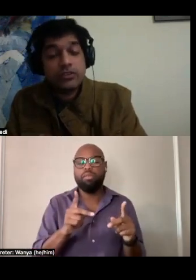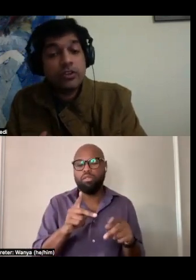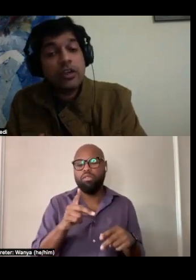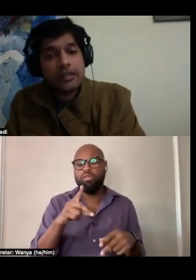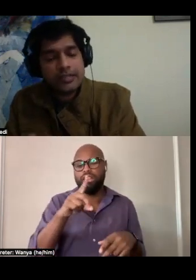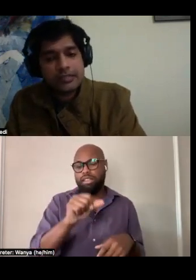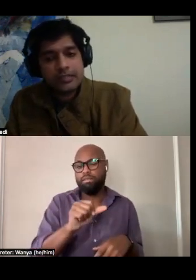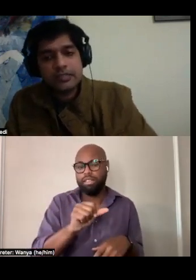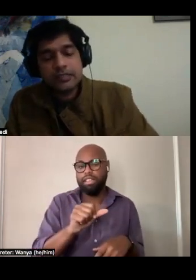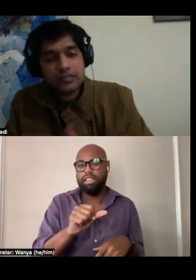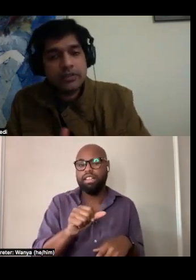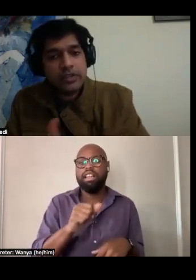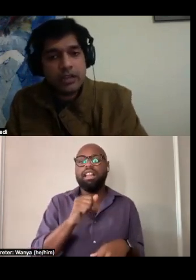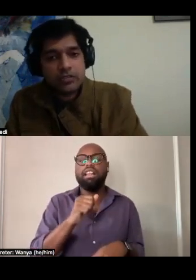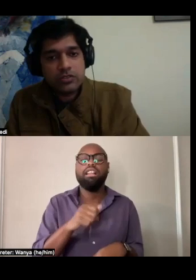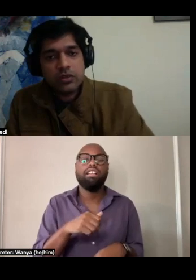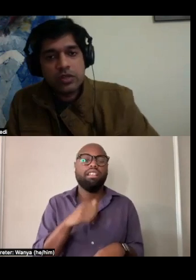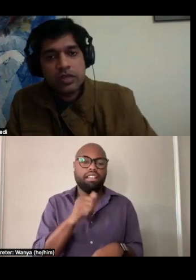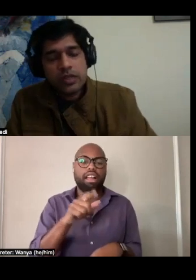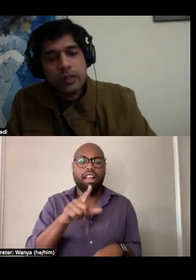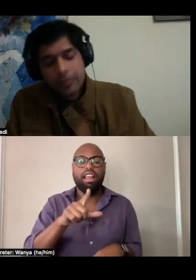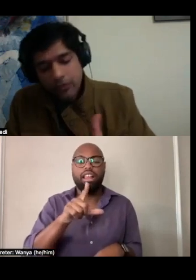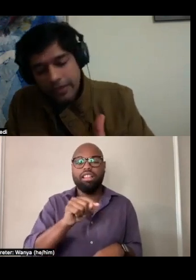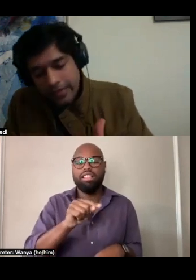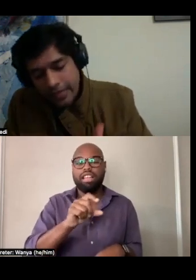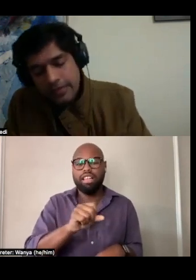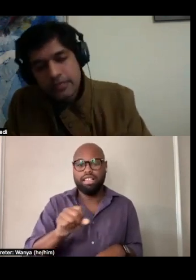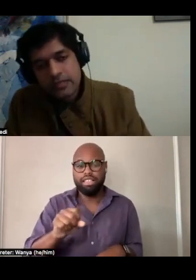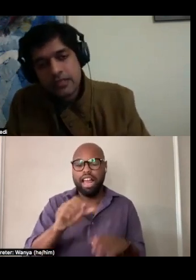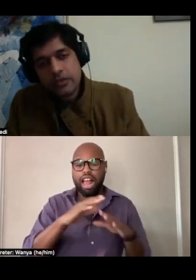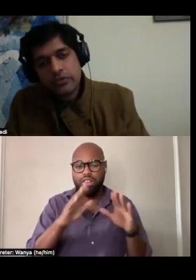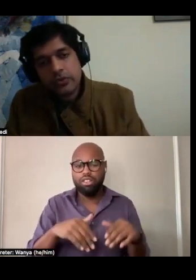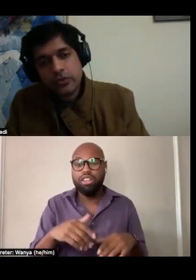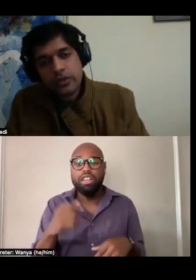a non LTSS disability household. Any LTSS household,